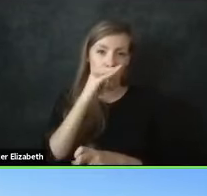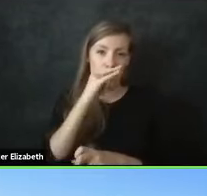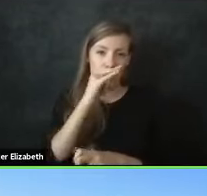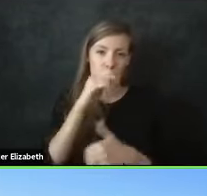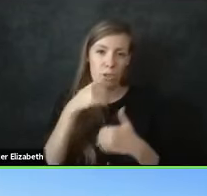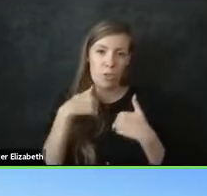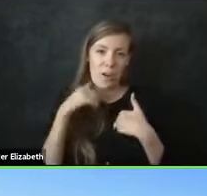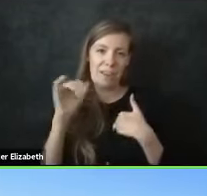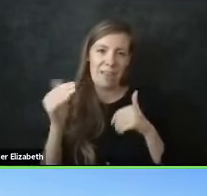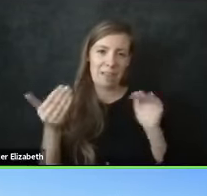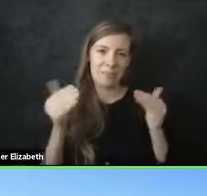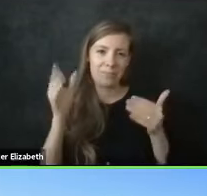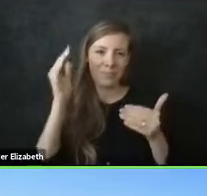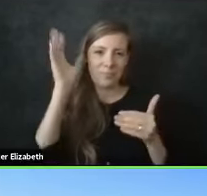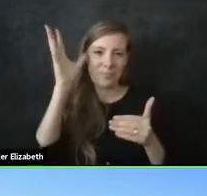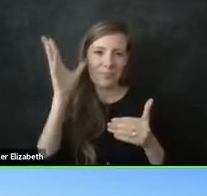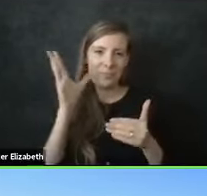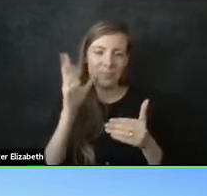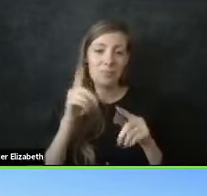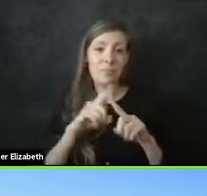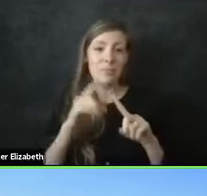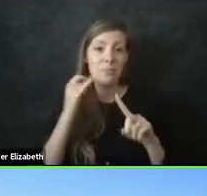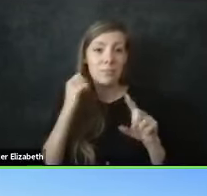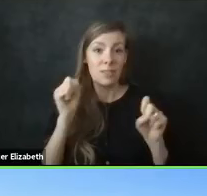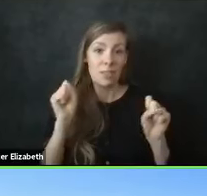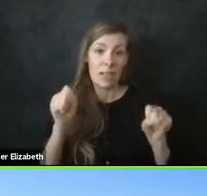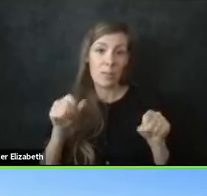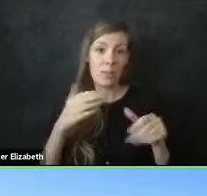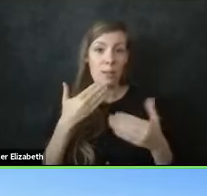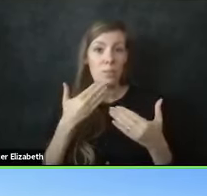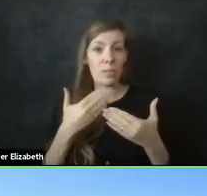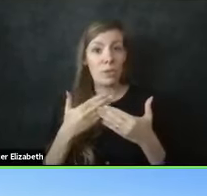to parents, but ideally, if they are able to that's good. Because then that helps us to get the